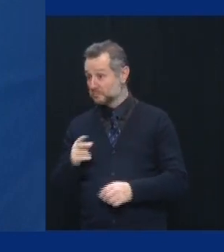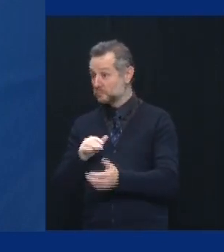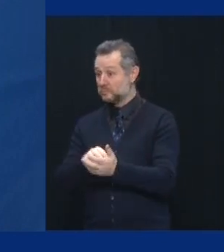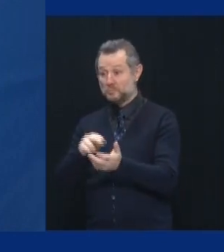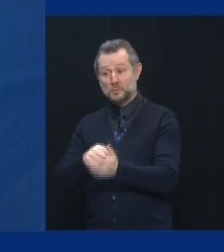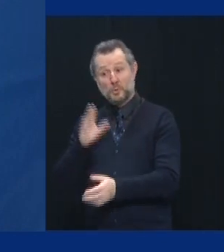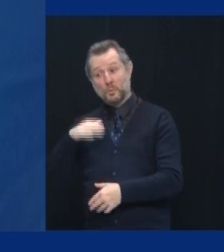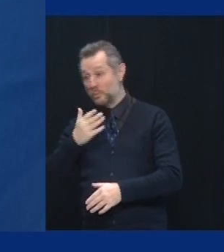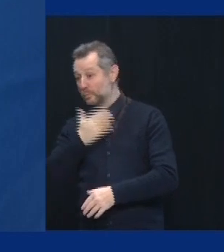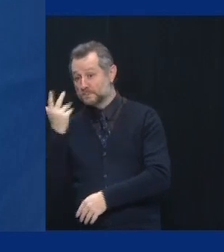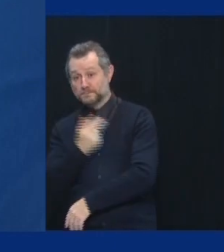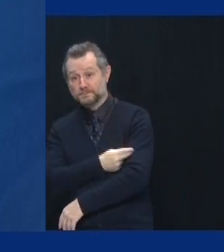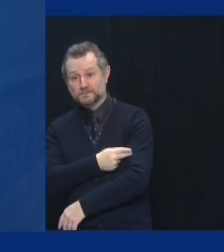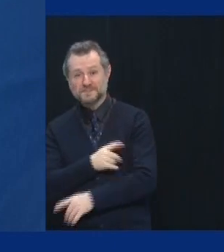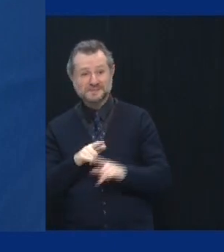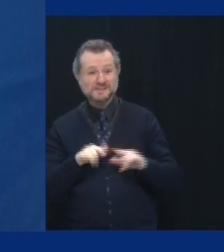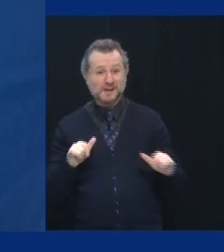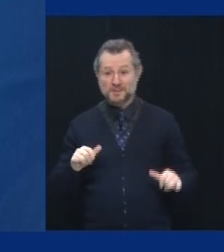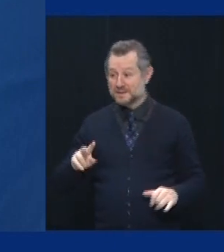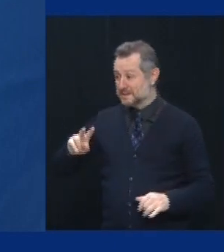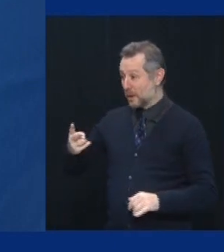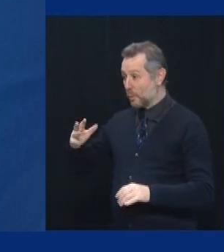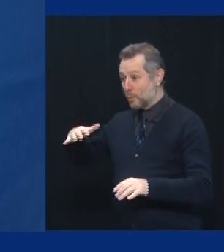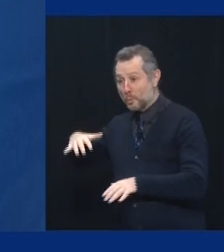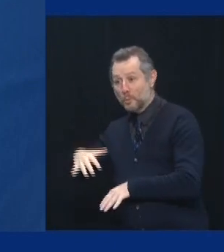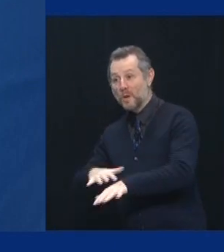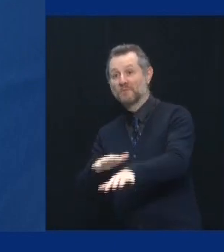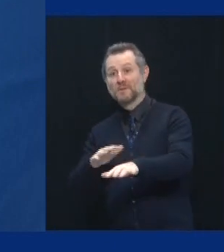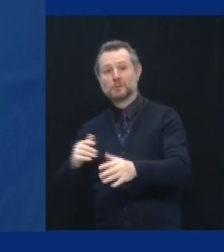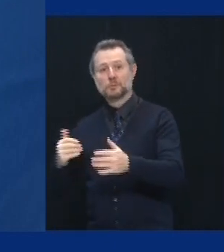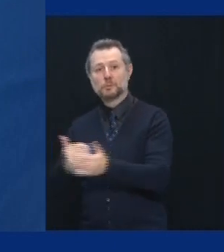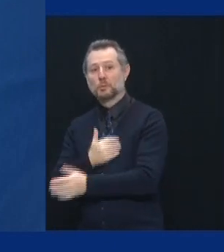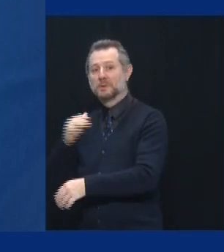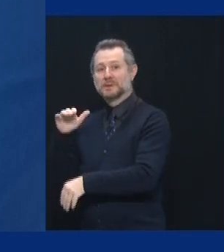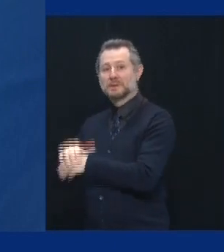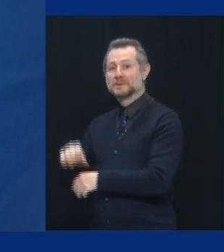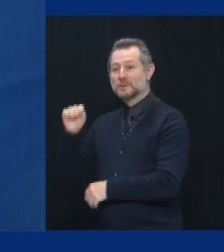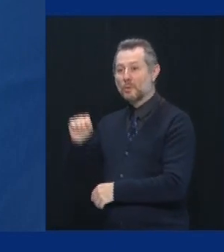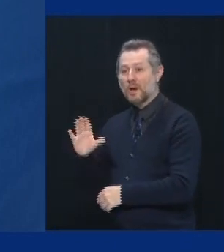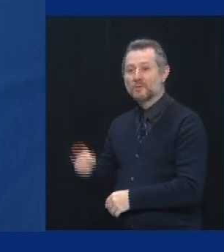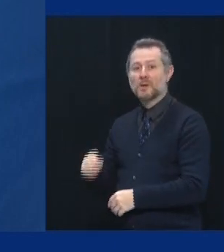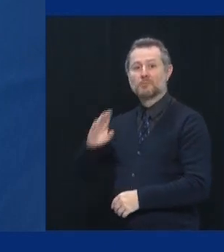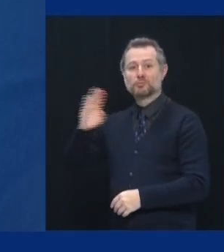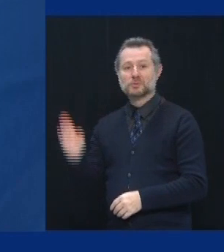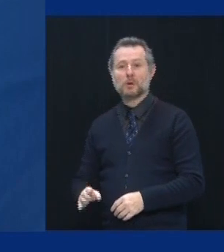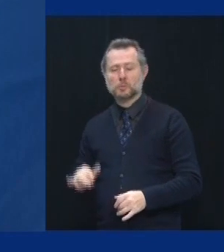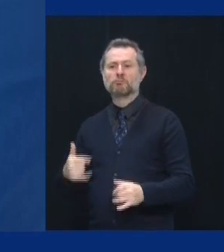UNVACCINATED DOCTORS AND NURSES ARE STILL A PROBLEM. YOU PUT UNVACCINATED NURSES AND